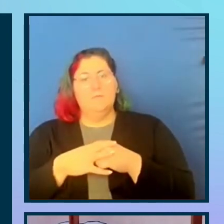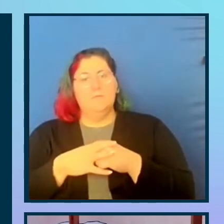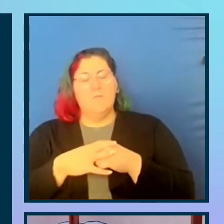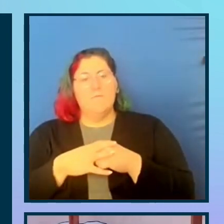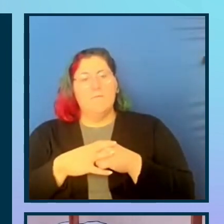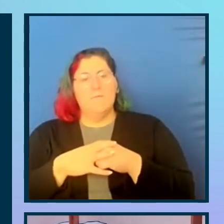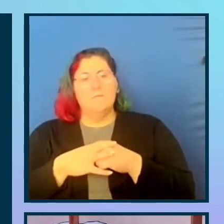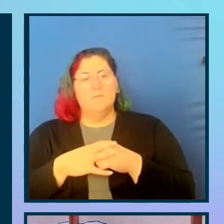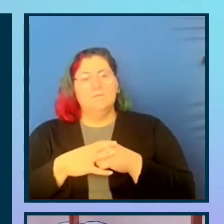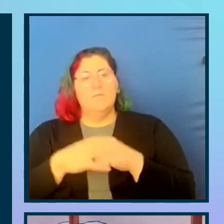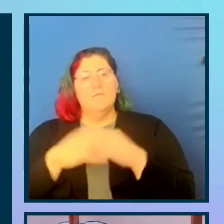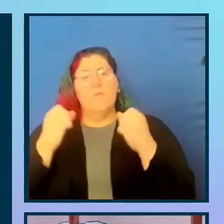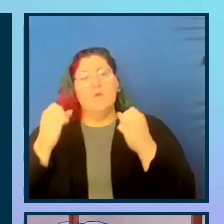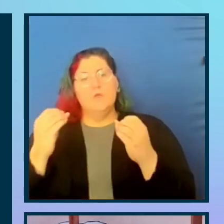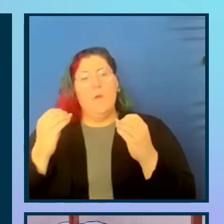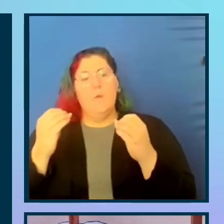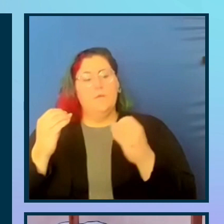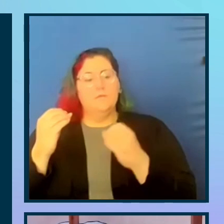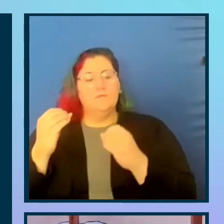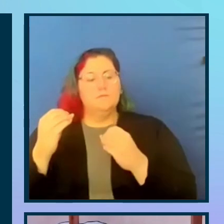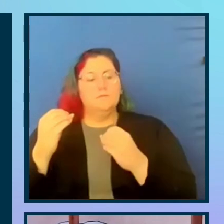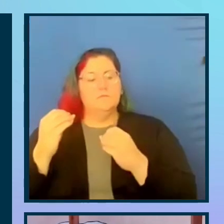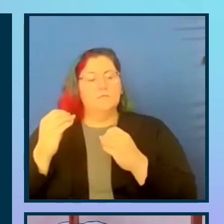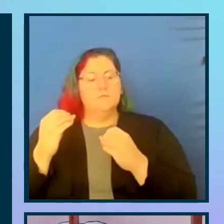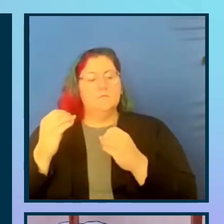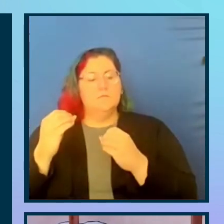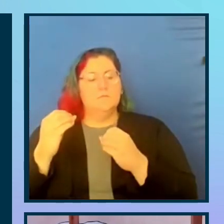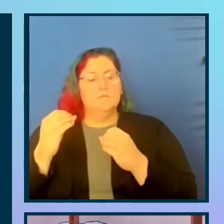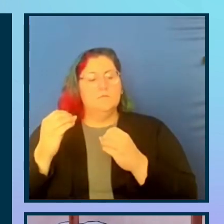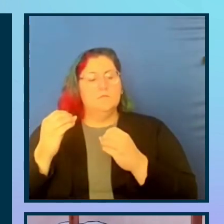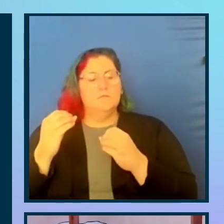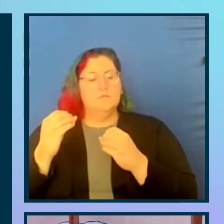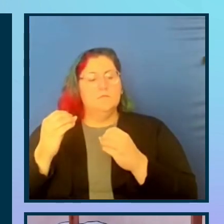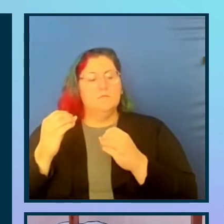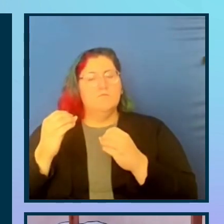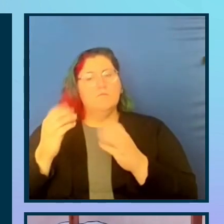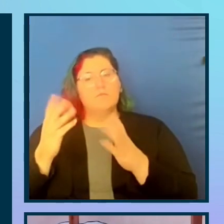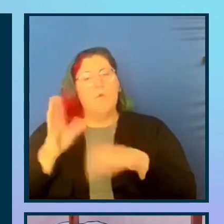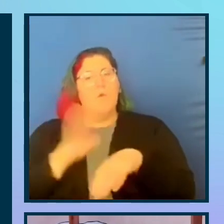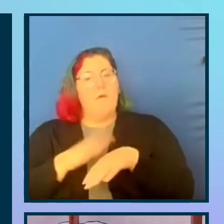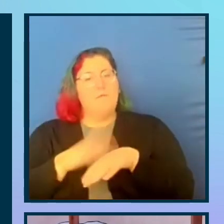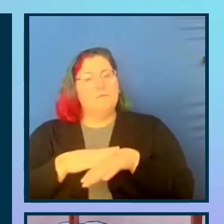and so just a kind of a disclaimer and a note about the following approaches: